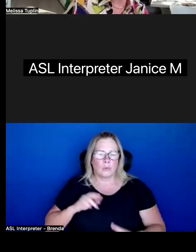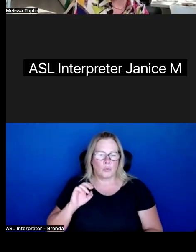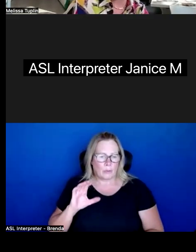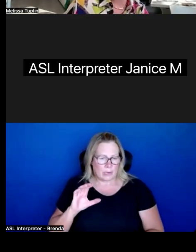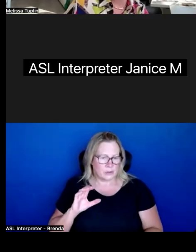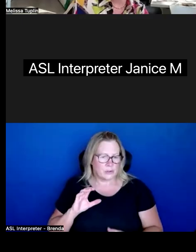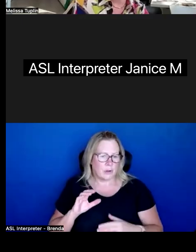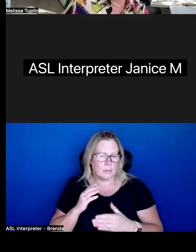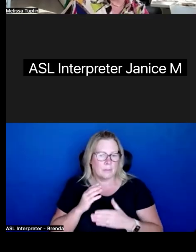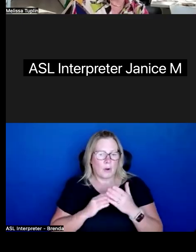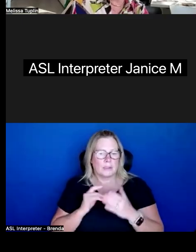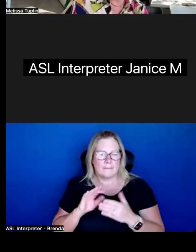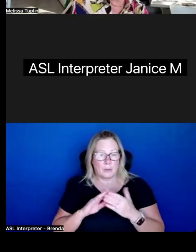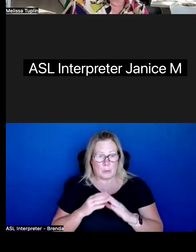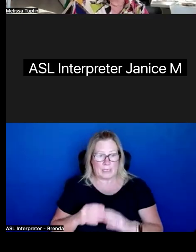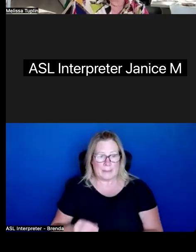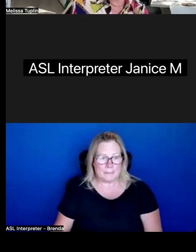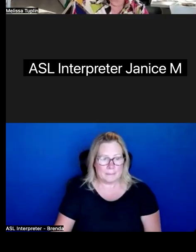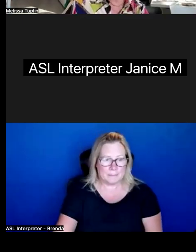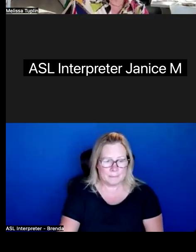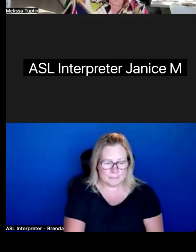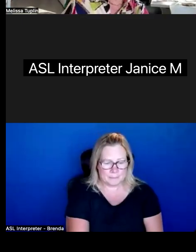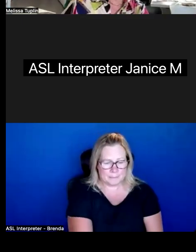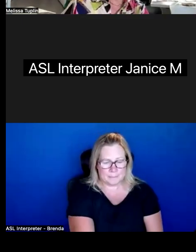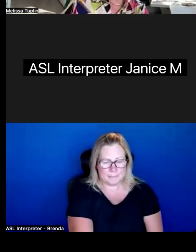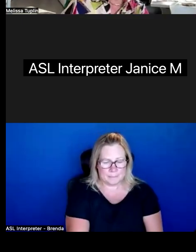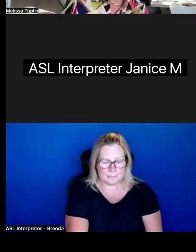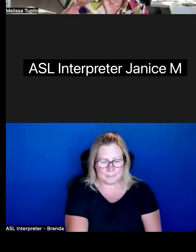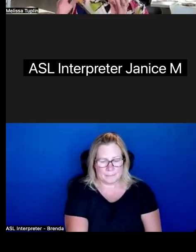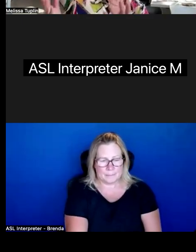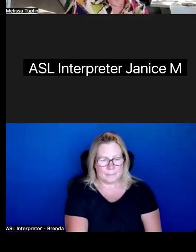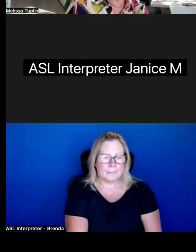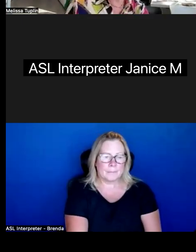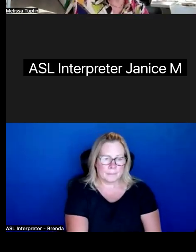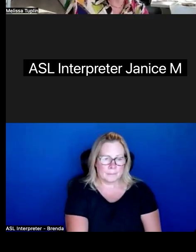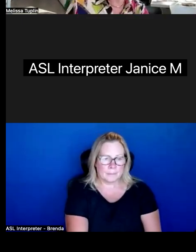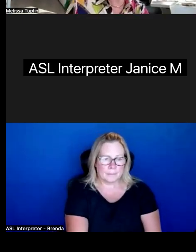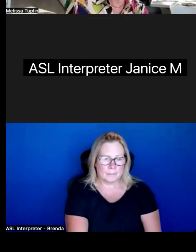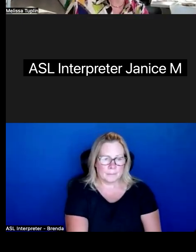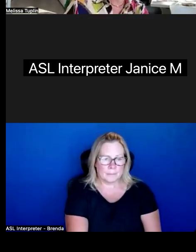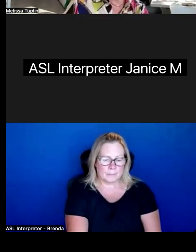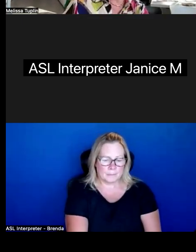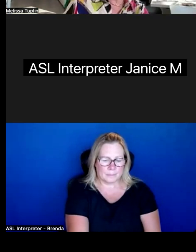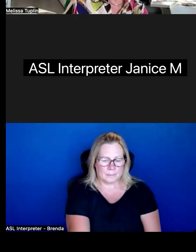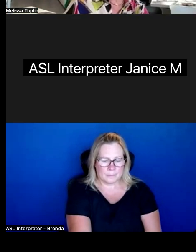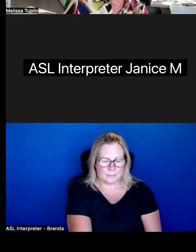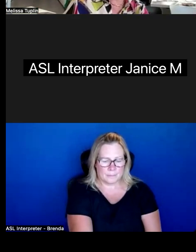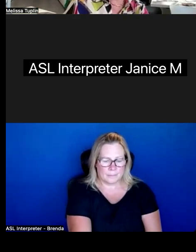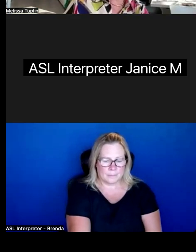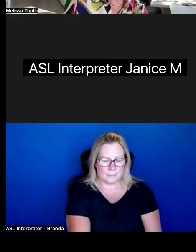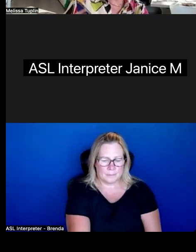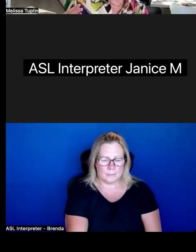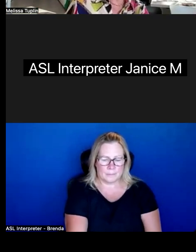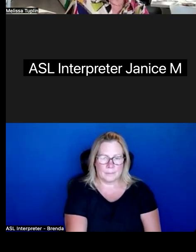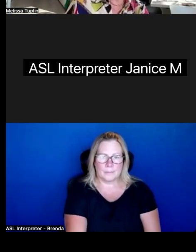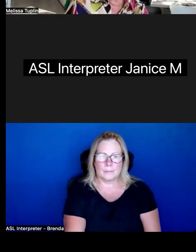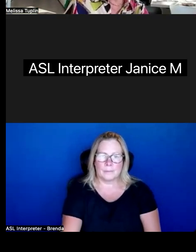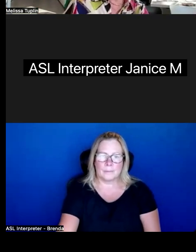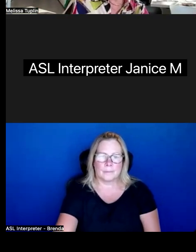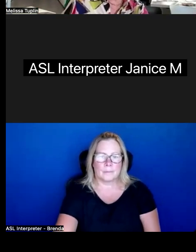community. And the local social and recreational aspects, particularly when it comes to social,